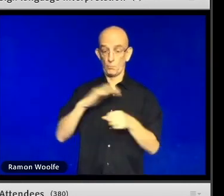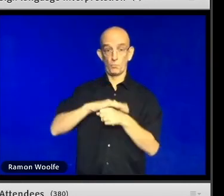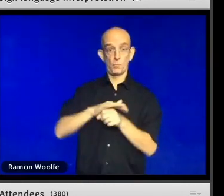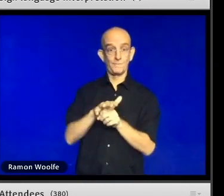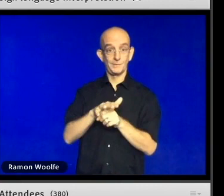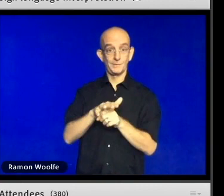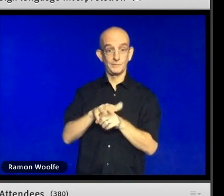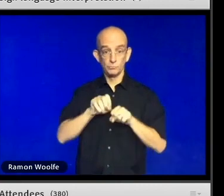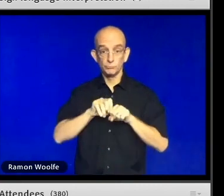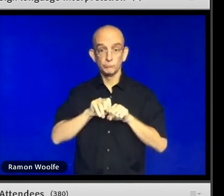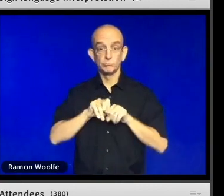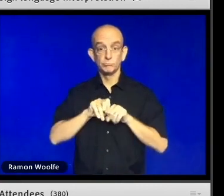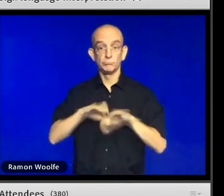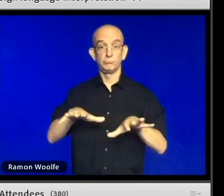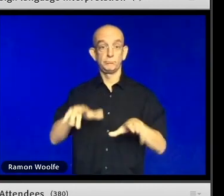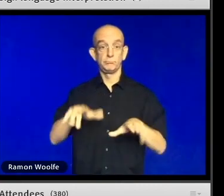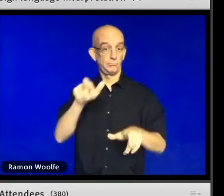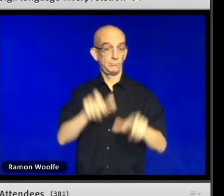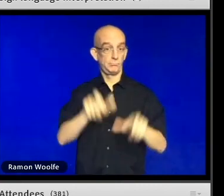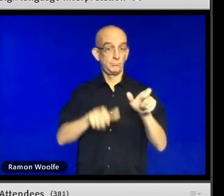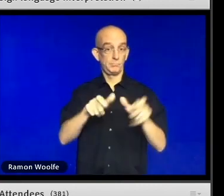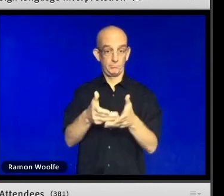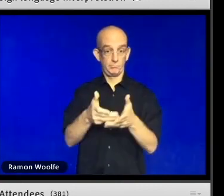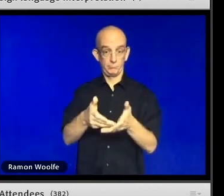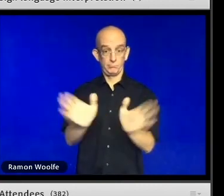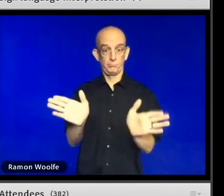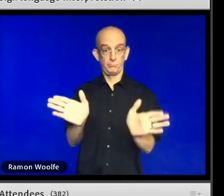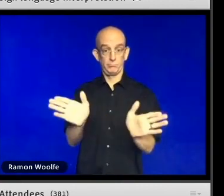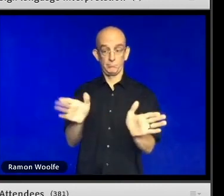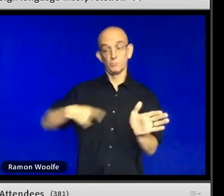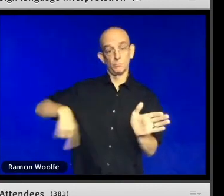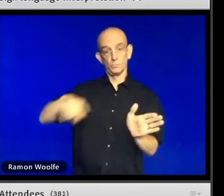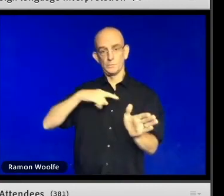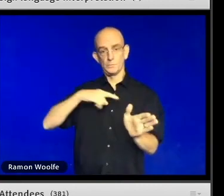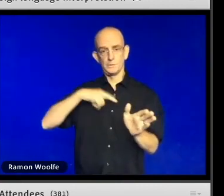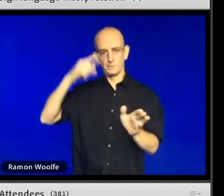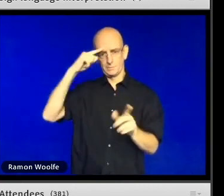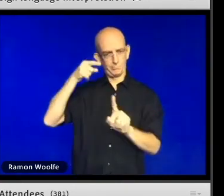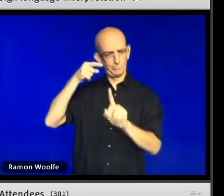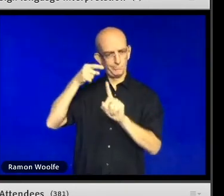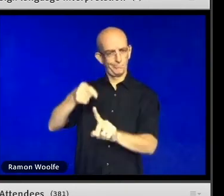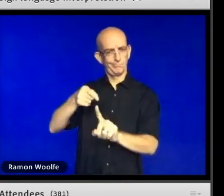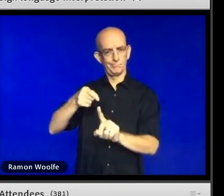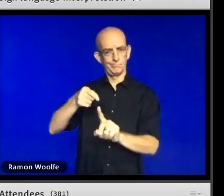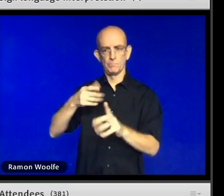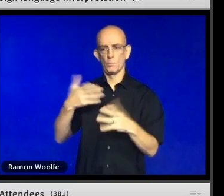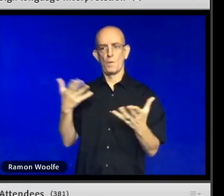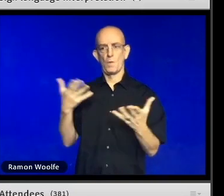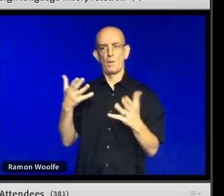them because we sending the thing to them without any person educating them